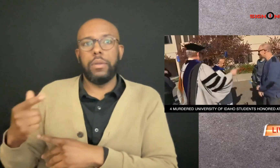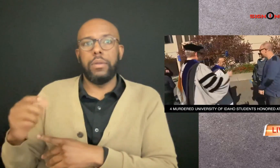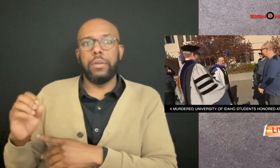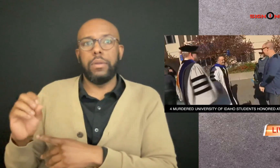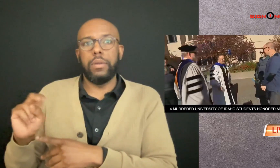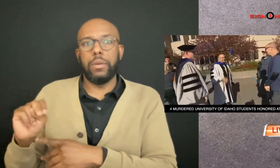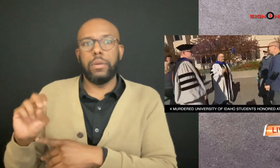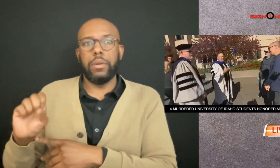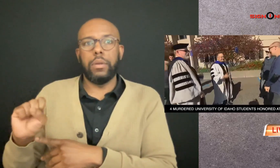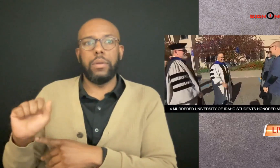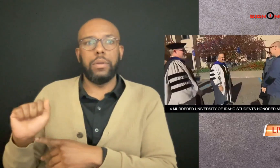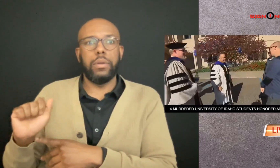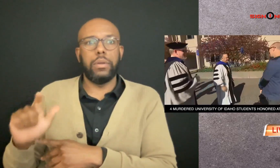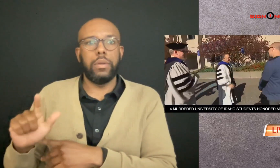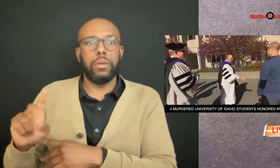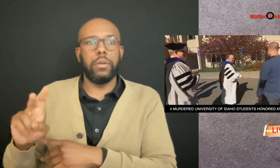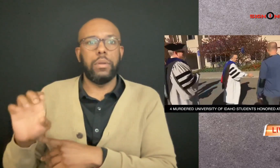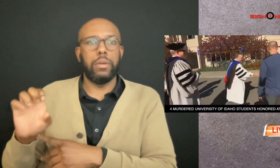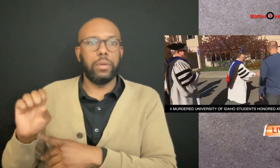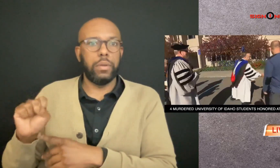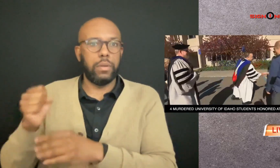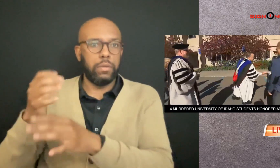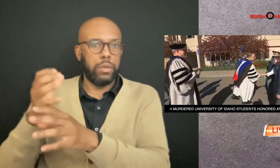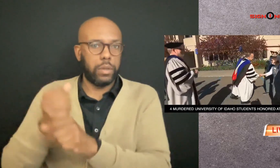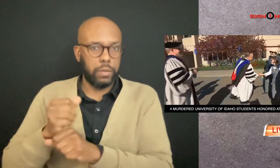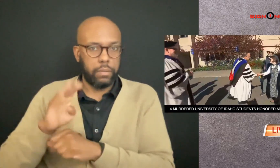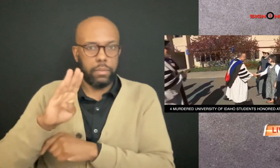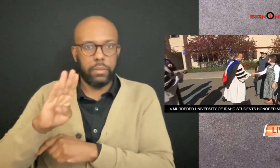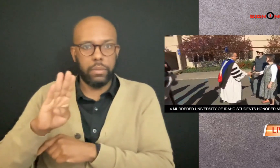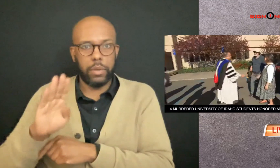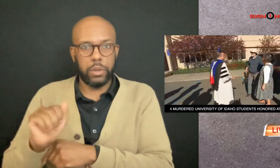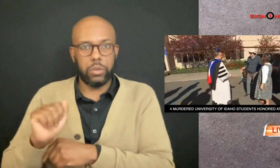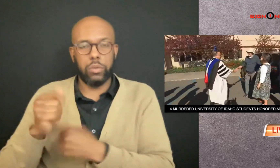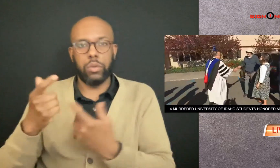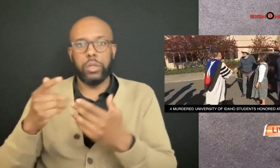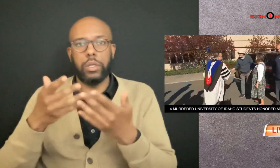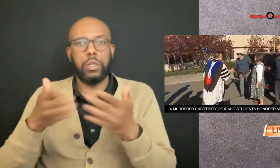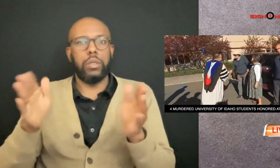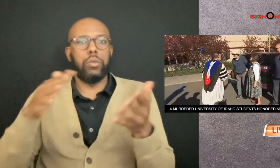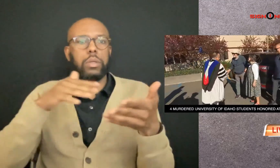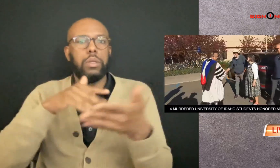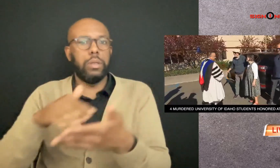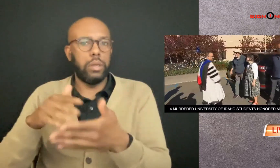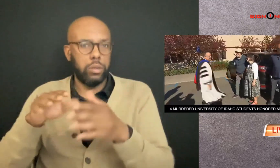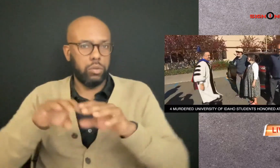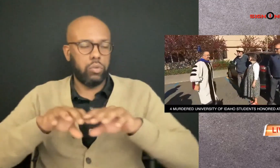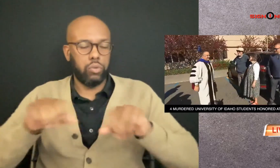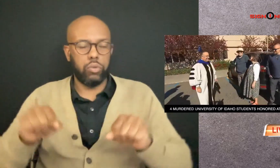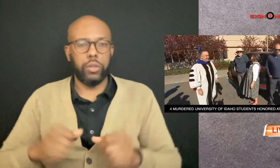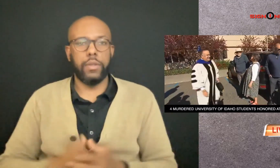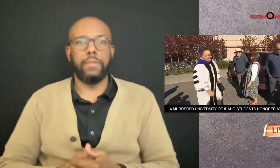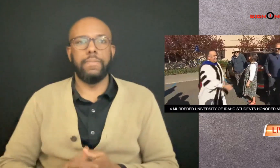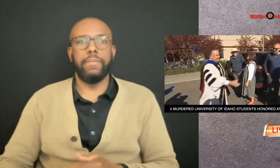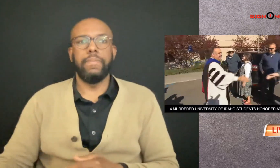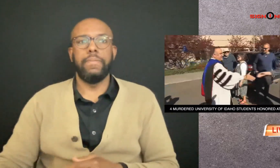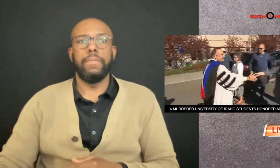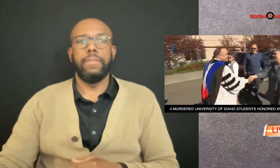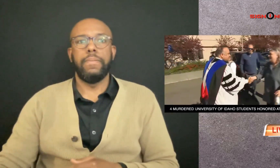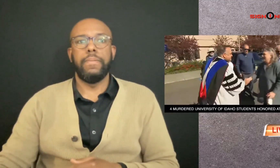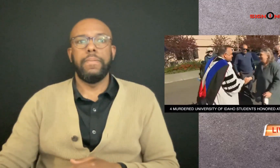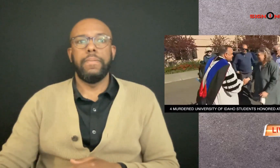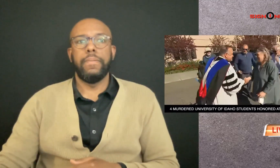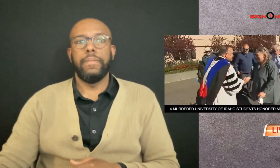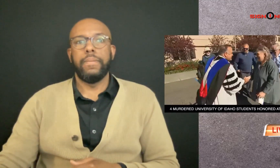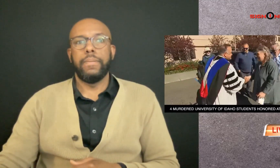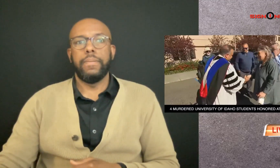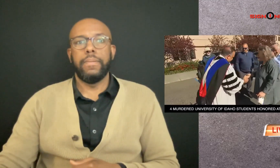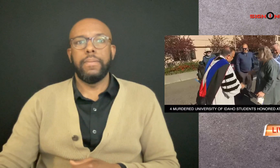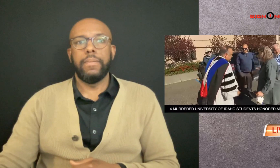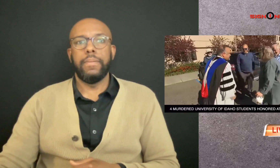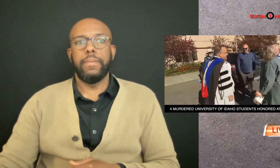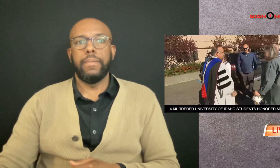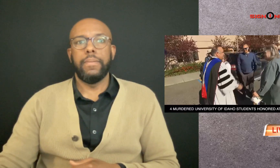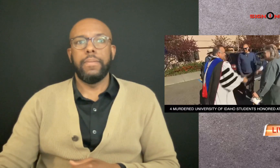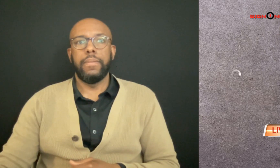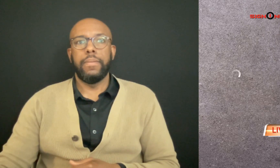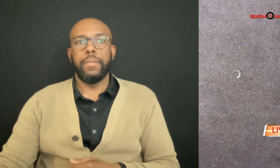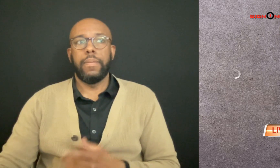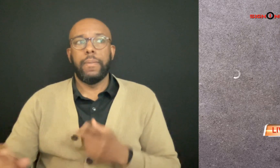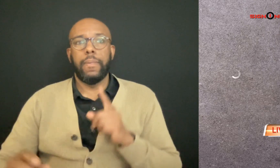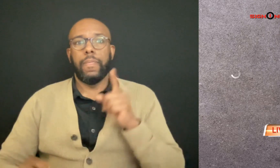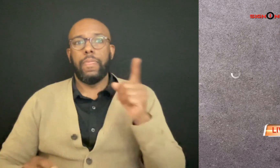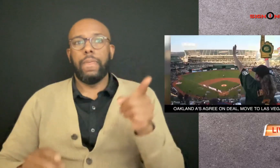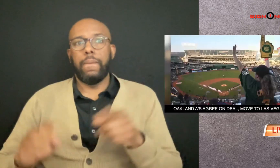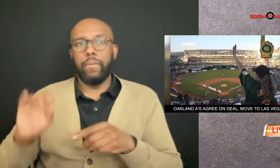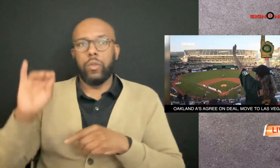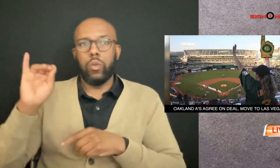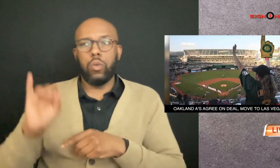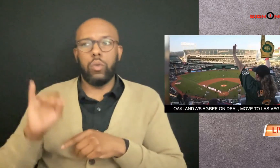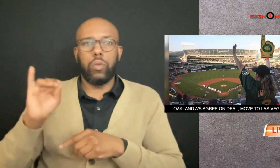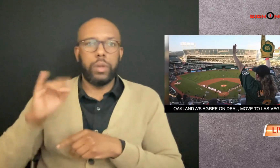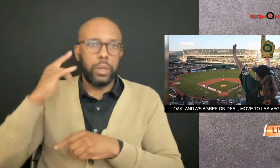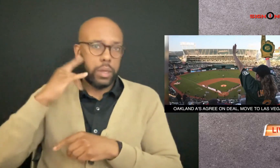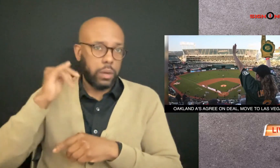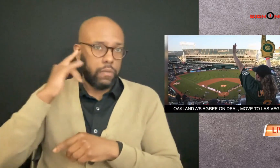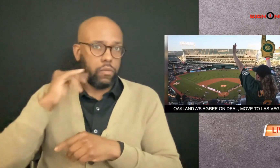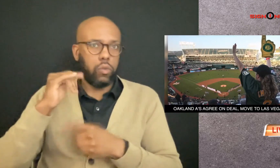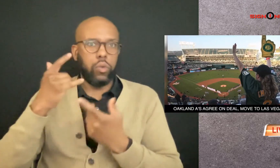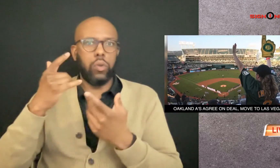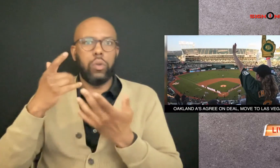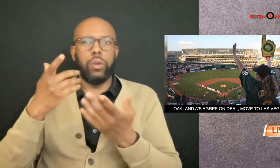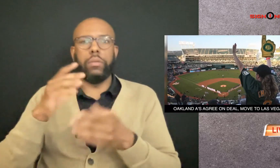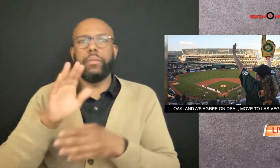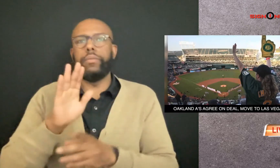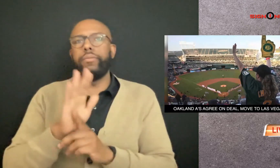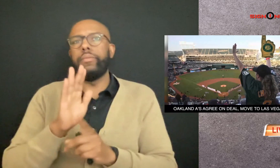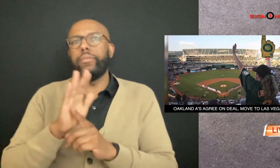and Kaylee Gonsalves received a bachelor of General studies degree